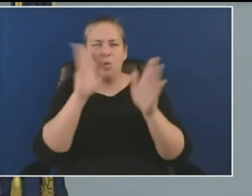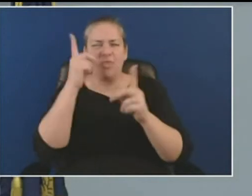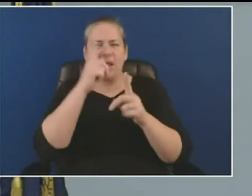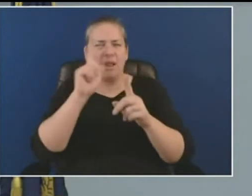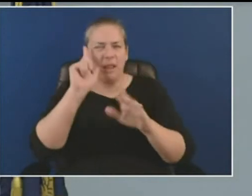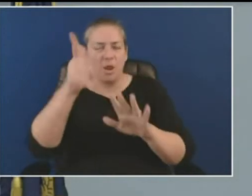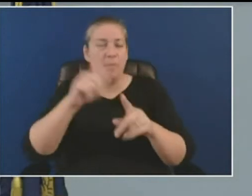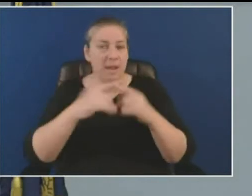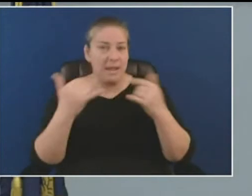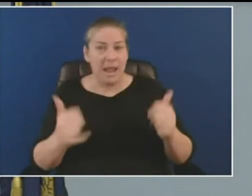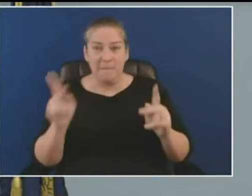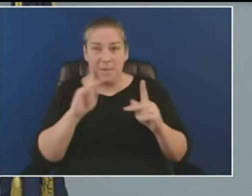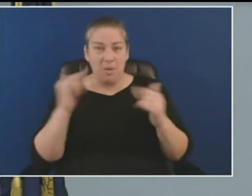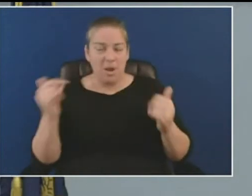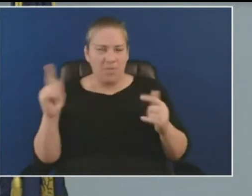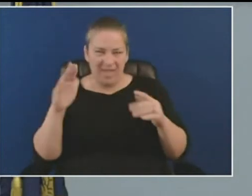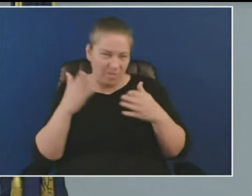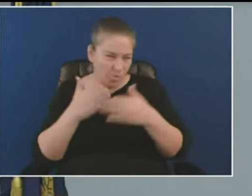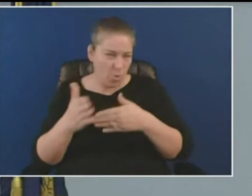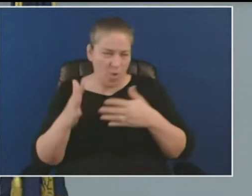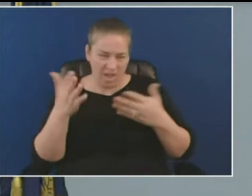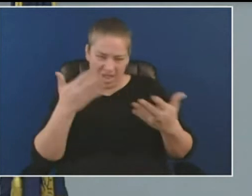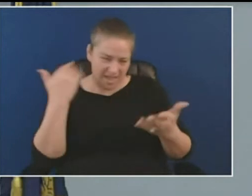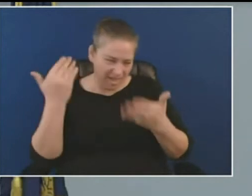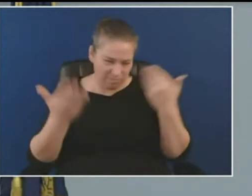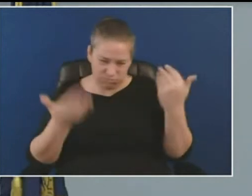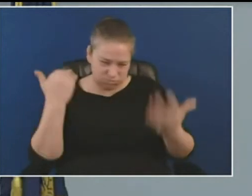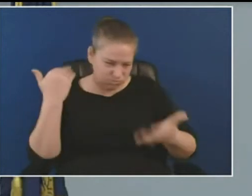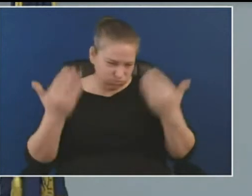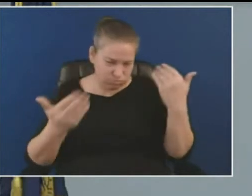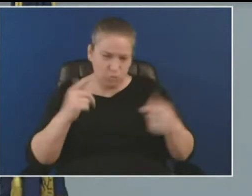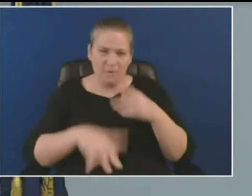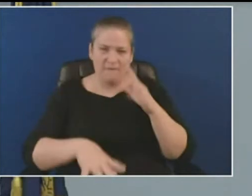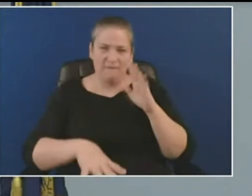getting through the rubble trying to find anybody who's still out there in need.